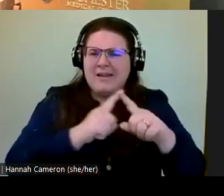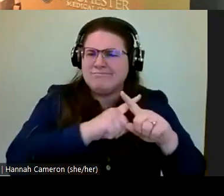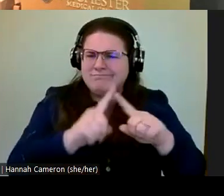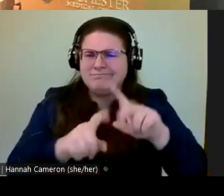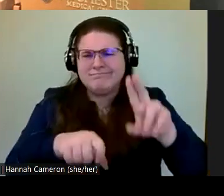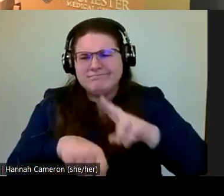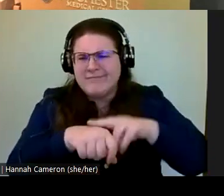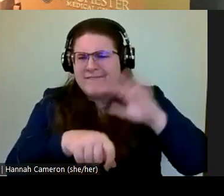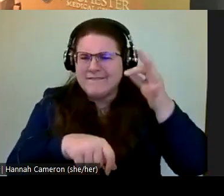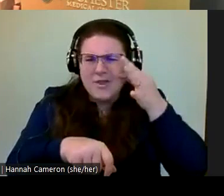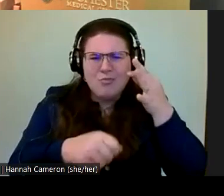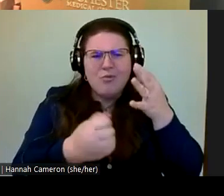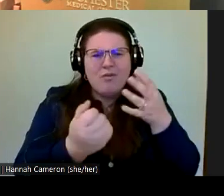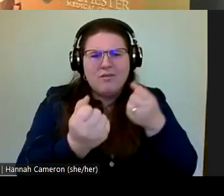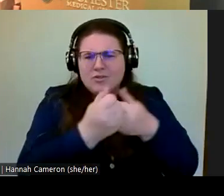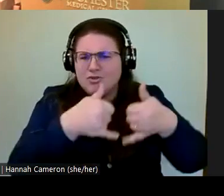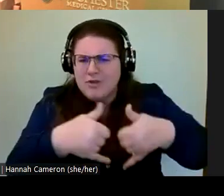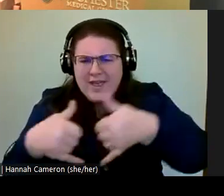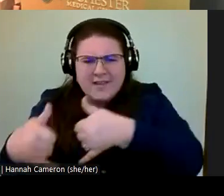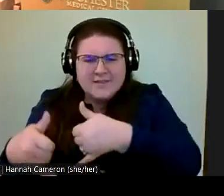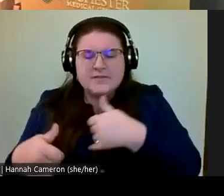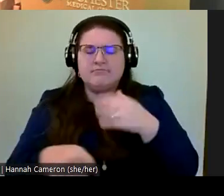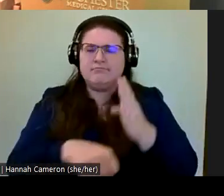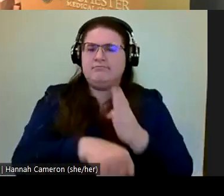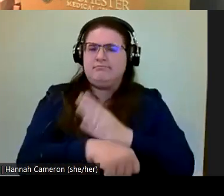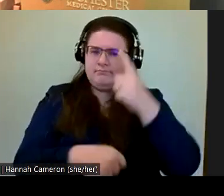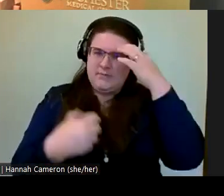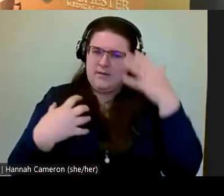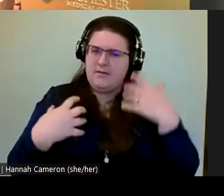awards for his research to improve the health and mental health of populations through patient-